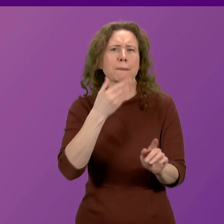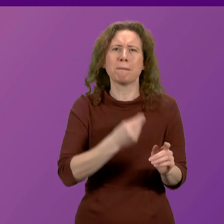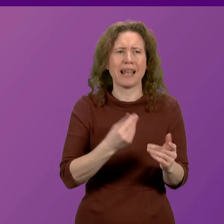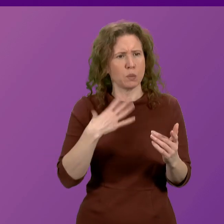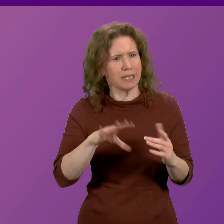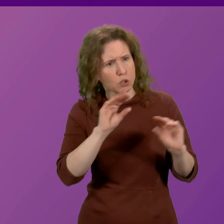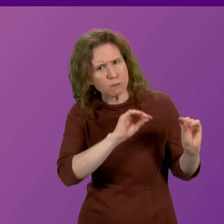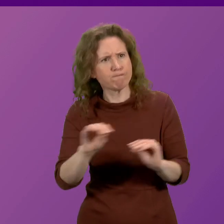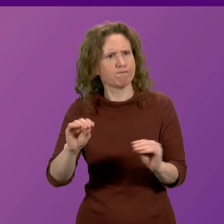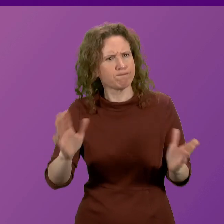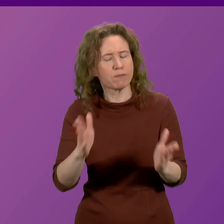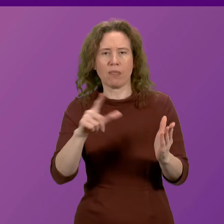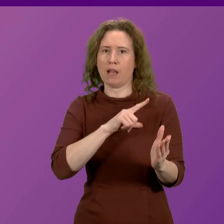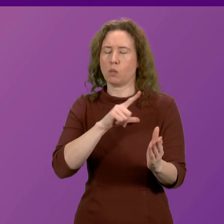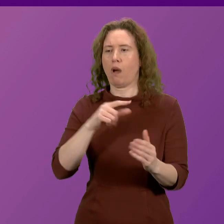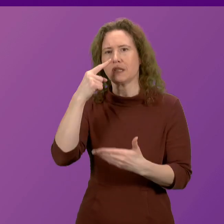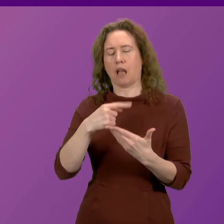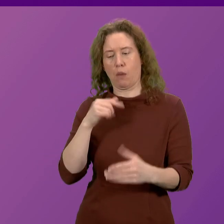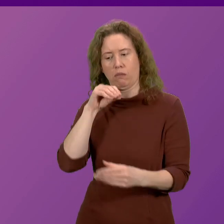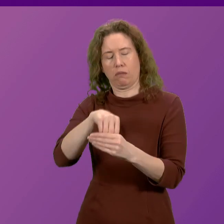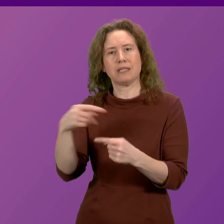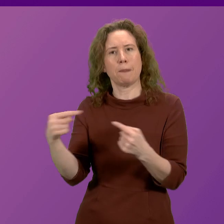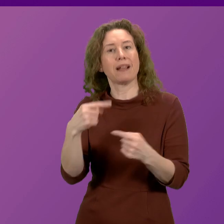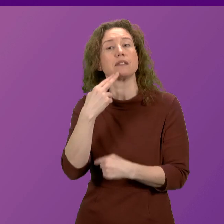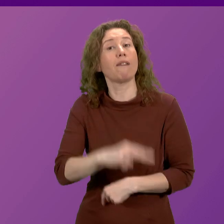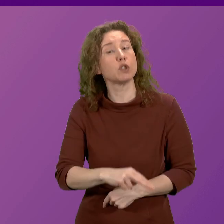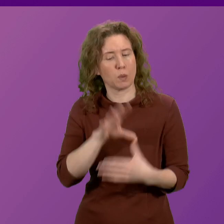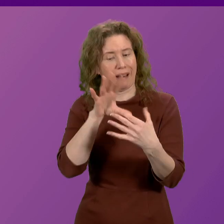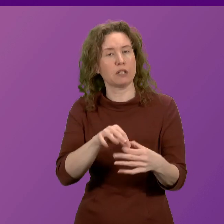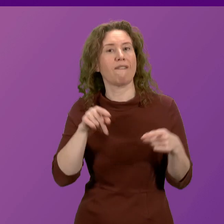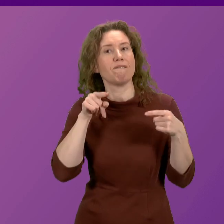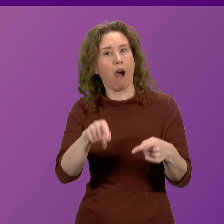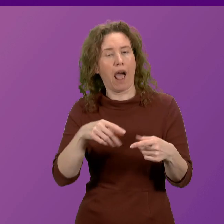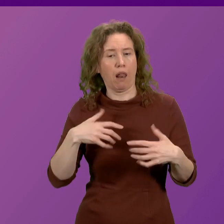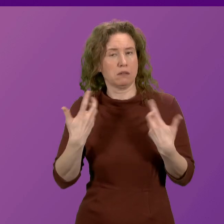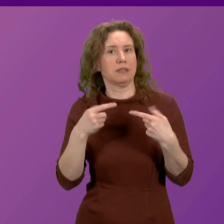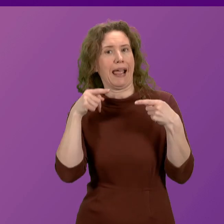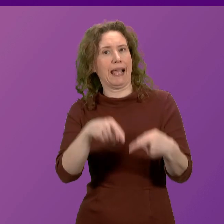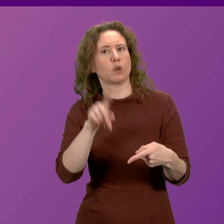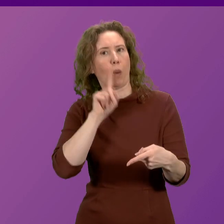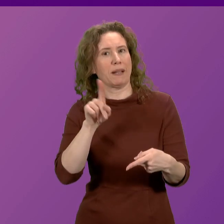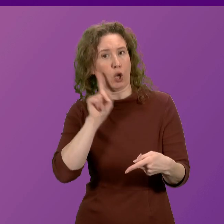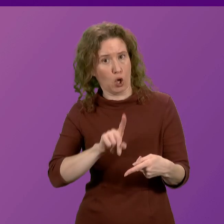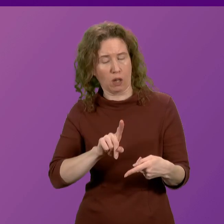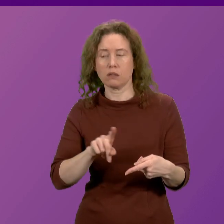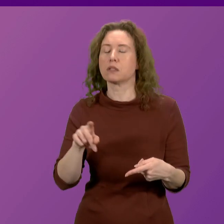I have decided that I will participate in this afternoon’s debate on violence against women and girls. I will close the debate for the Government in order to make